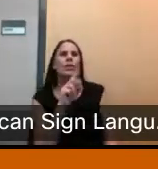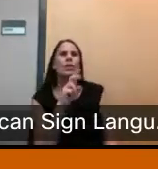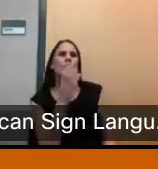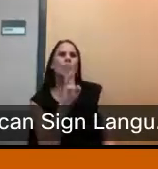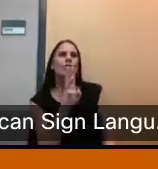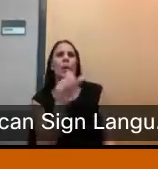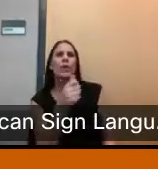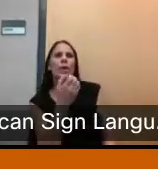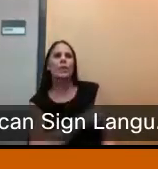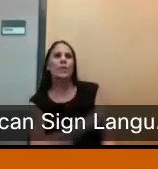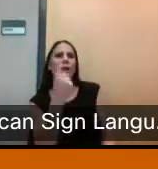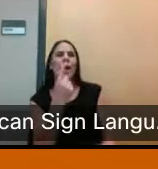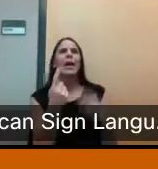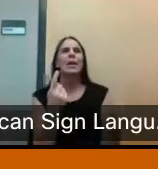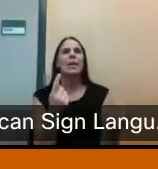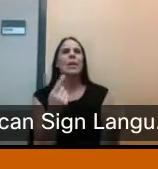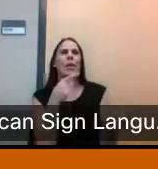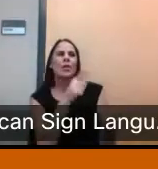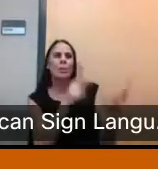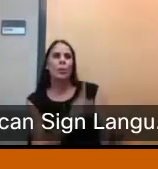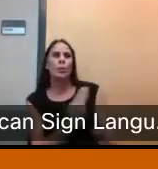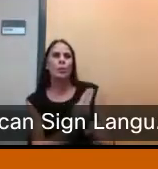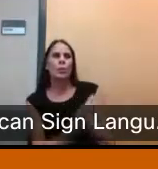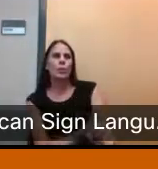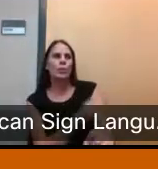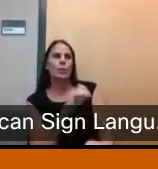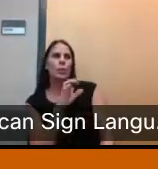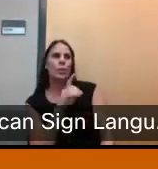And kind of like, look sideways that a person we tested that to see like.